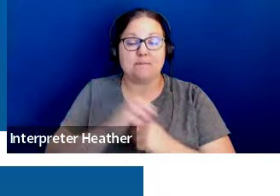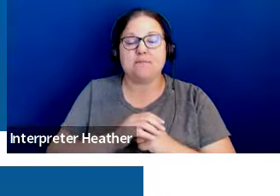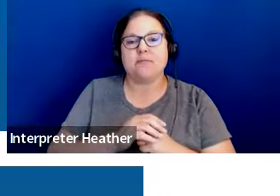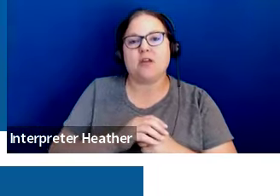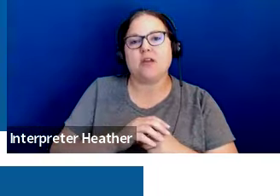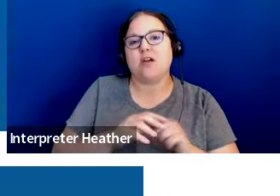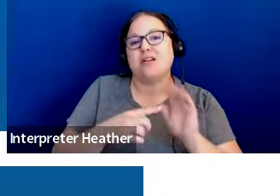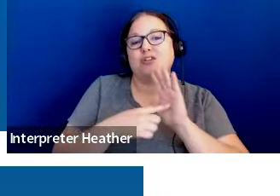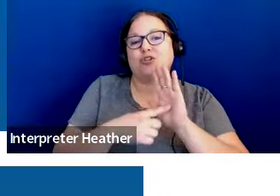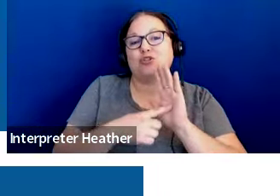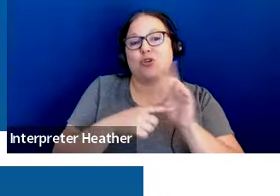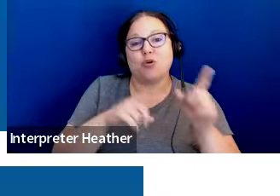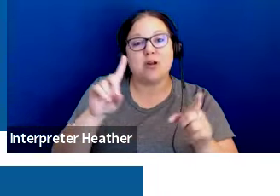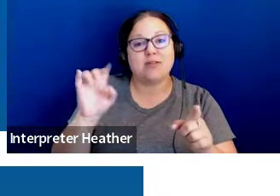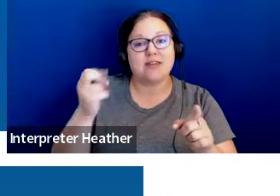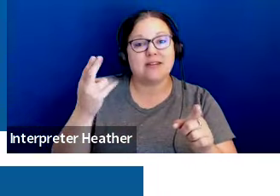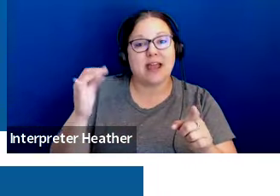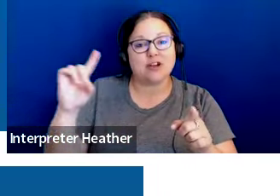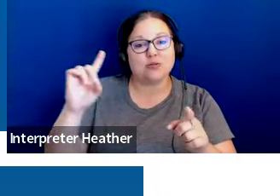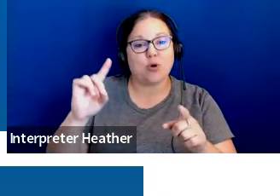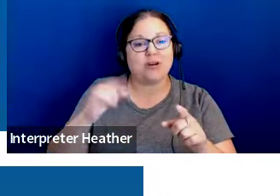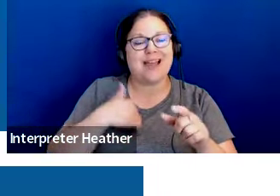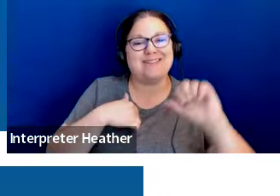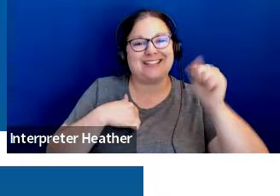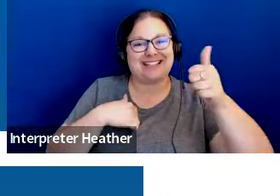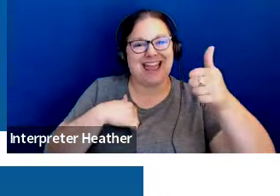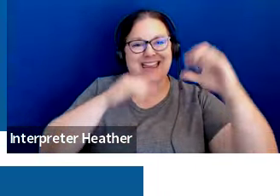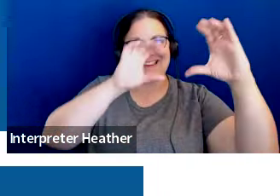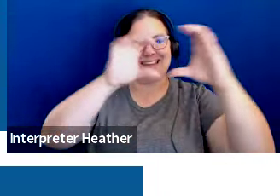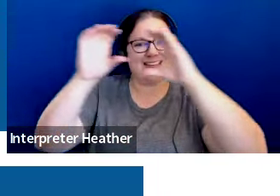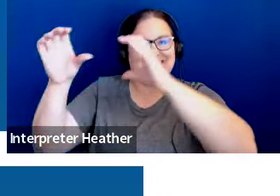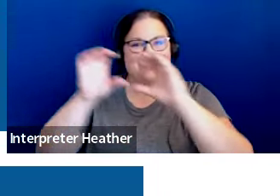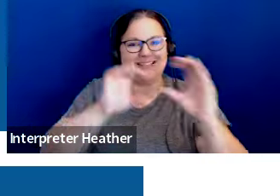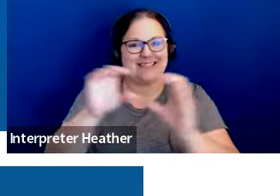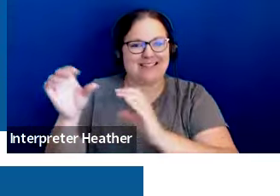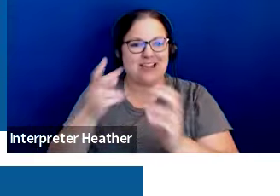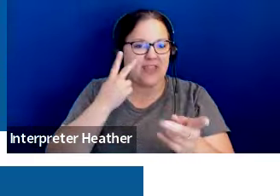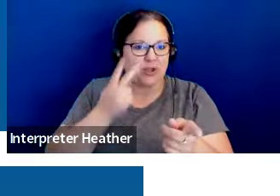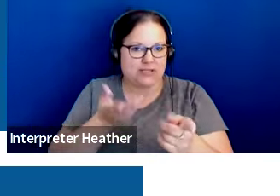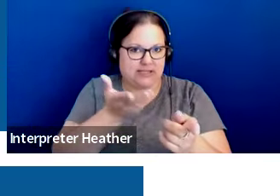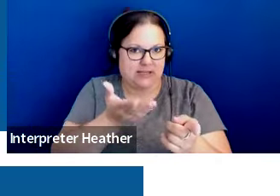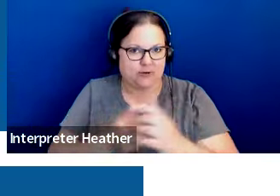the dashboard are organized into these 10 domains as you can see here on these slides. Next slide,